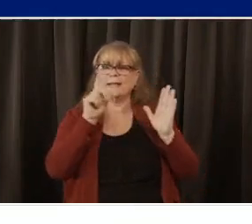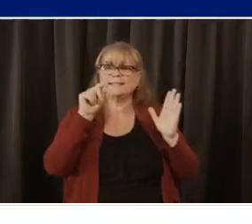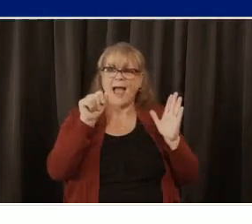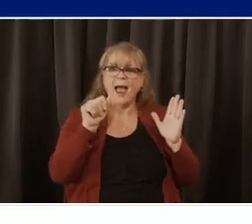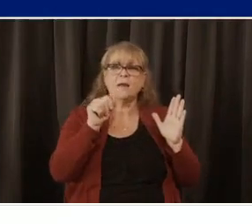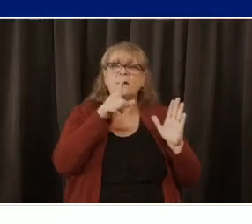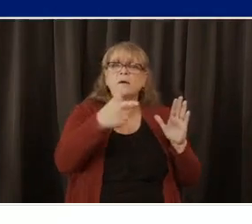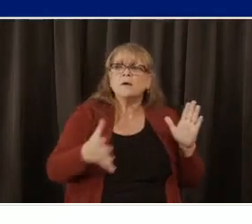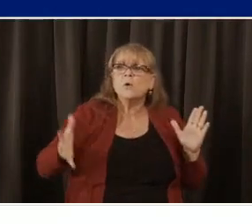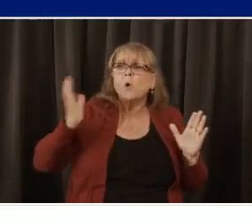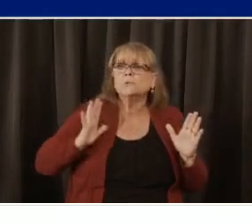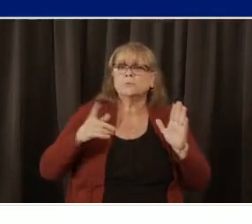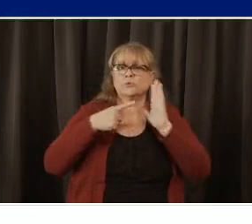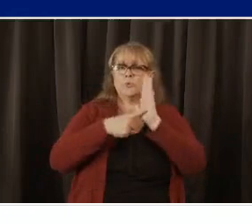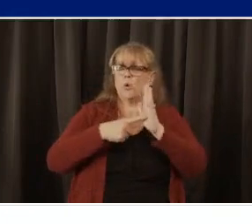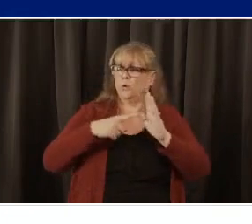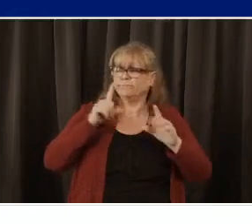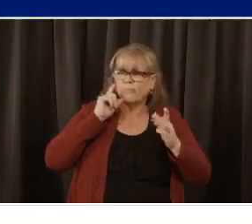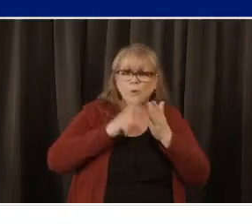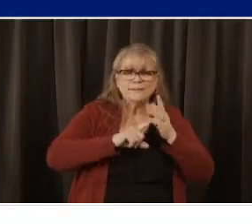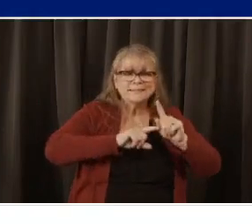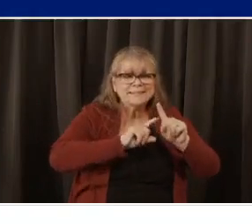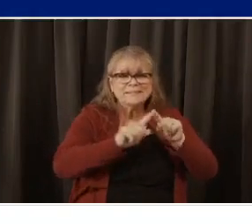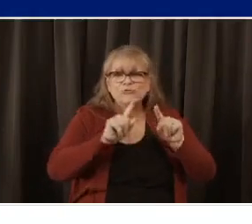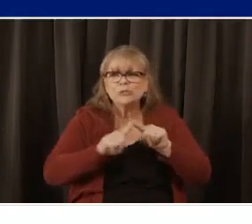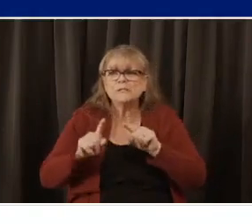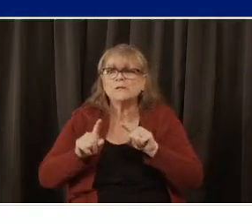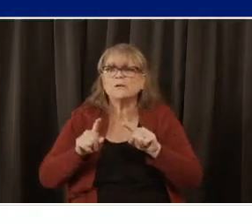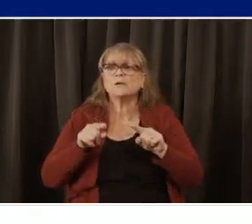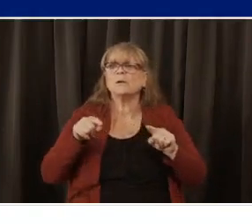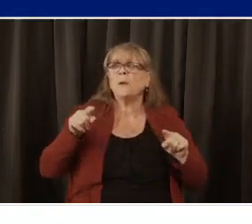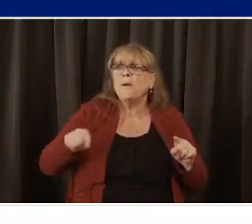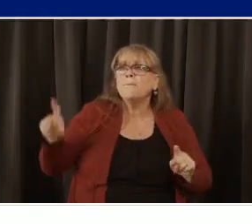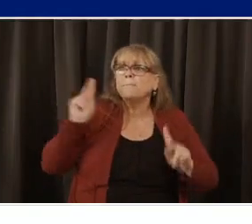looking at those over the age of 70, and this is really fantastic to see that we're now seeing